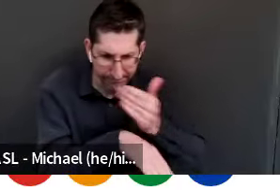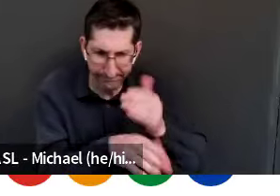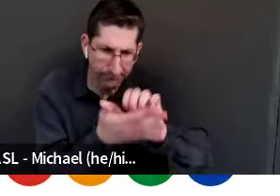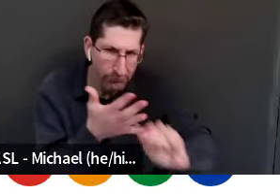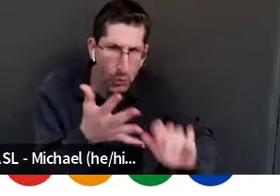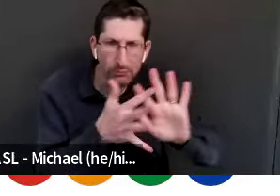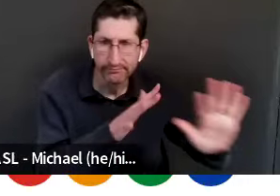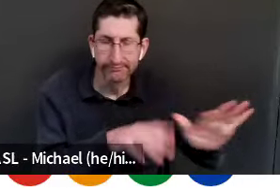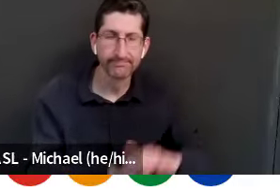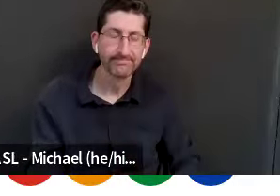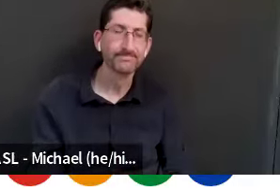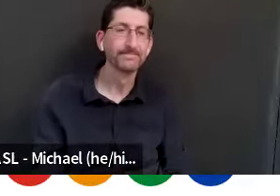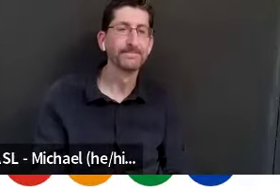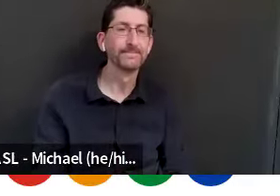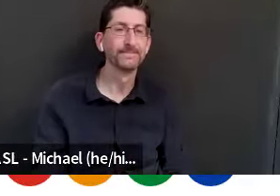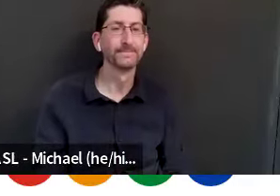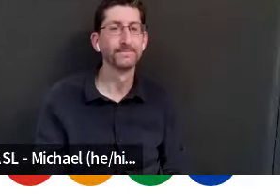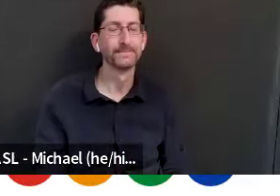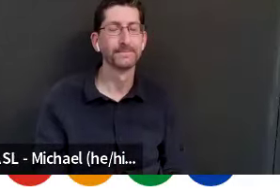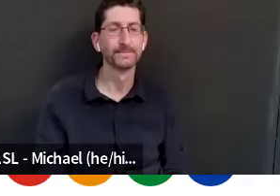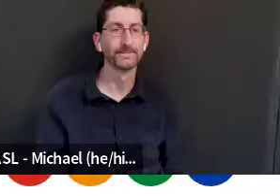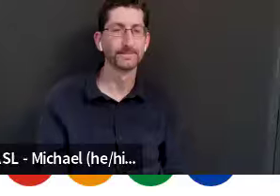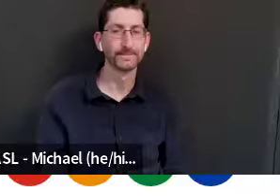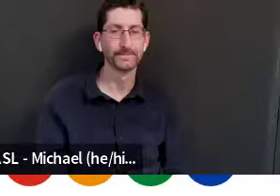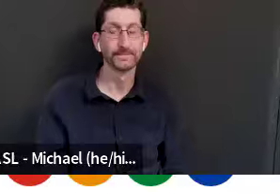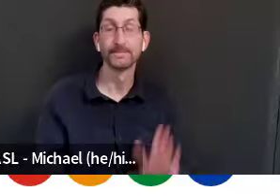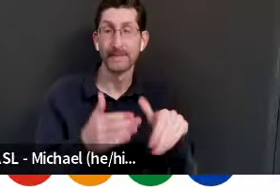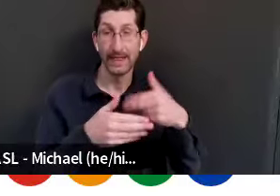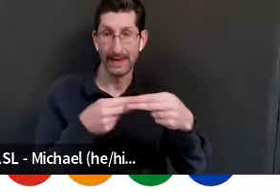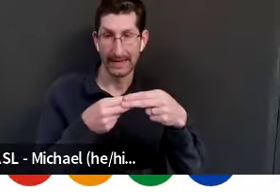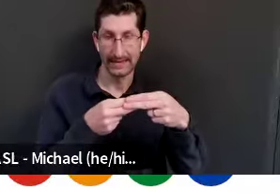CHANGE AS WE MOVE FORWARD THERE.